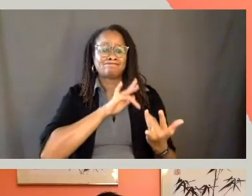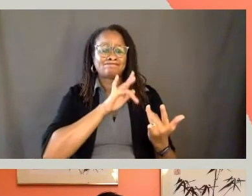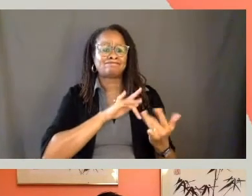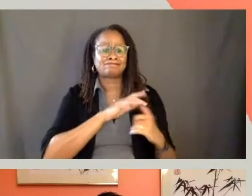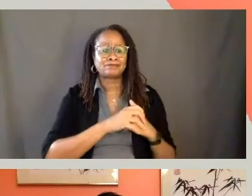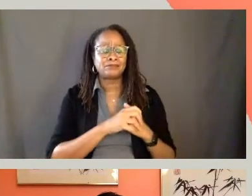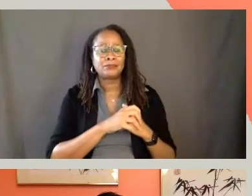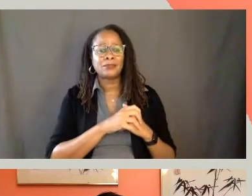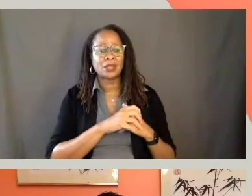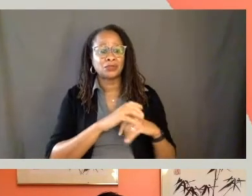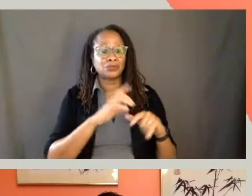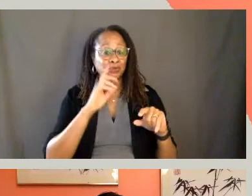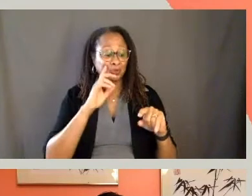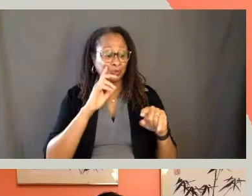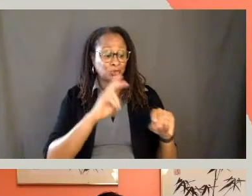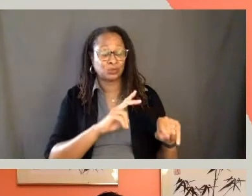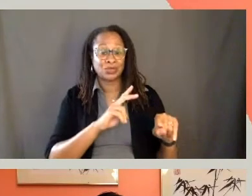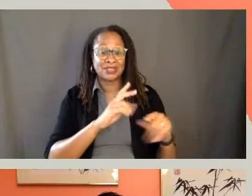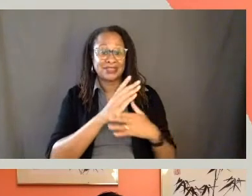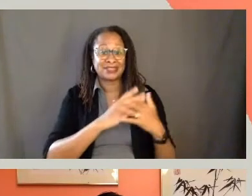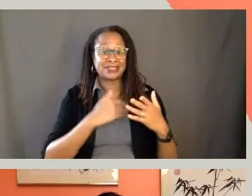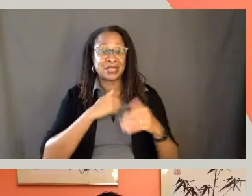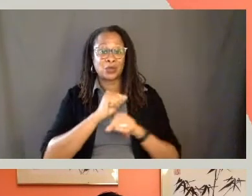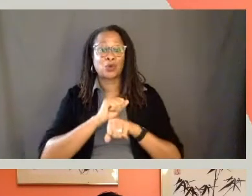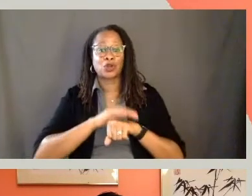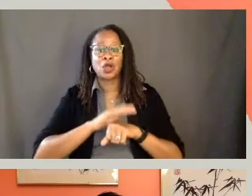treat the scenes that I was working on with a sensitivity.